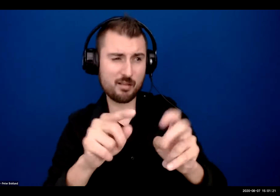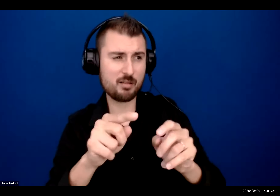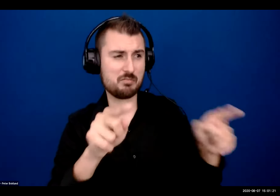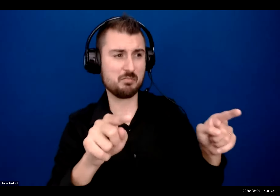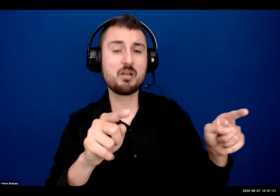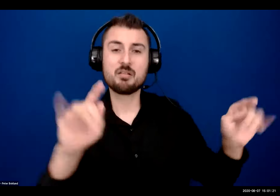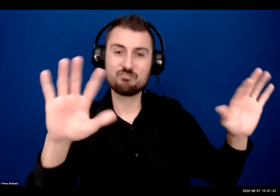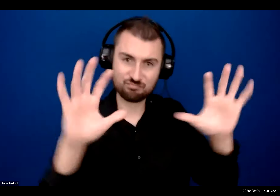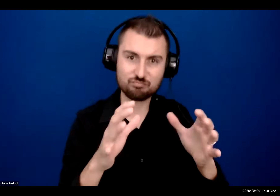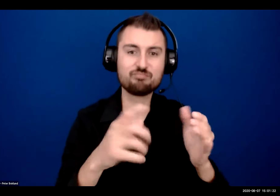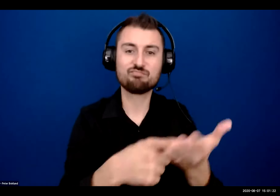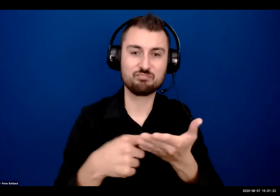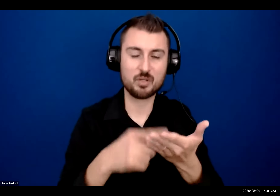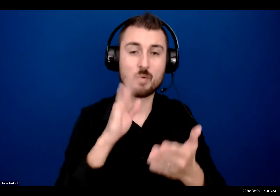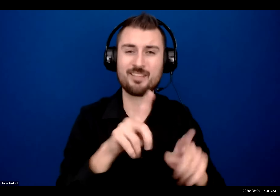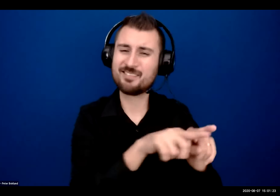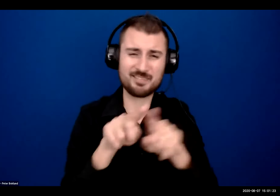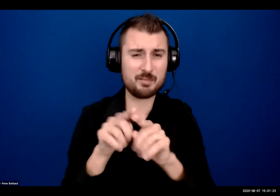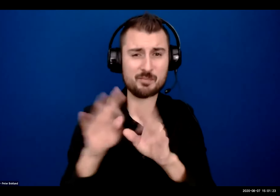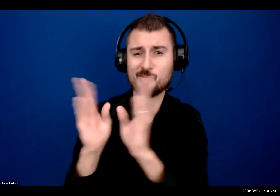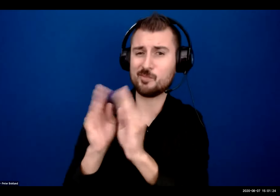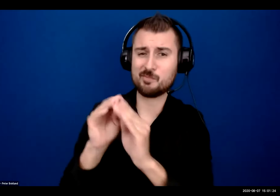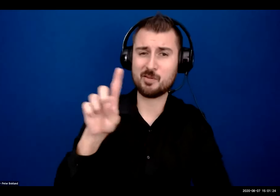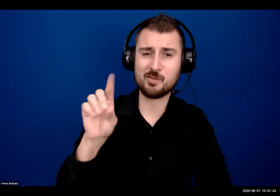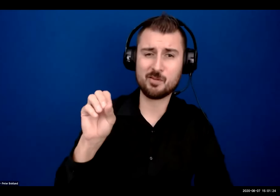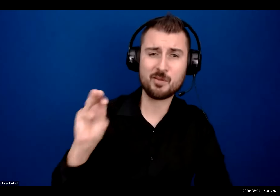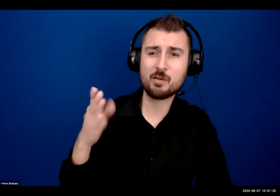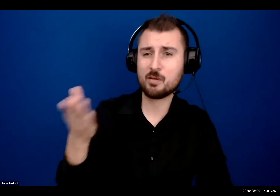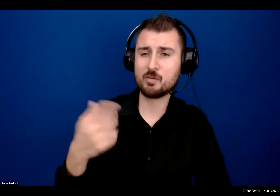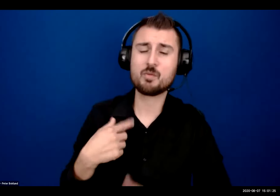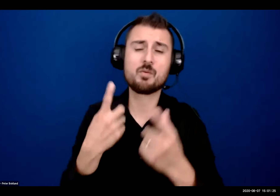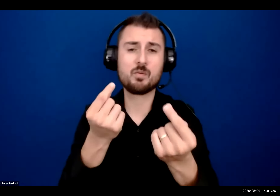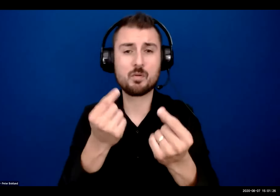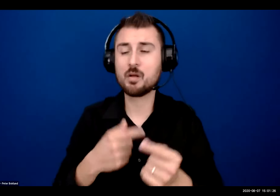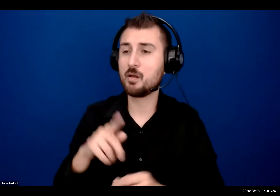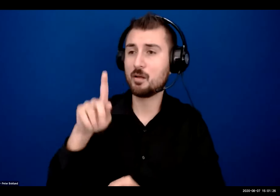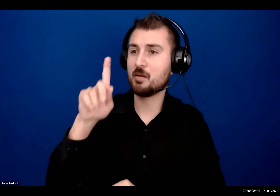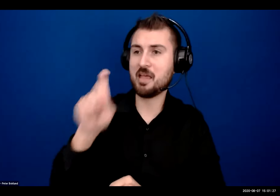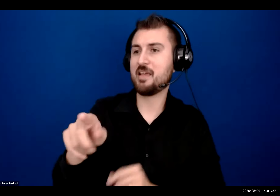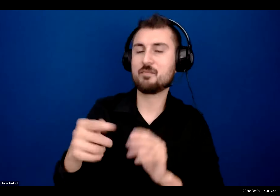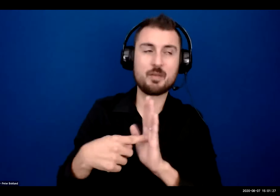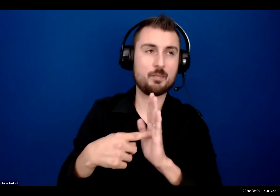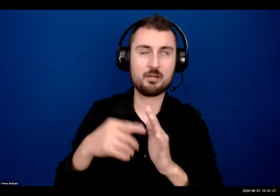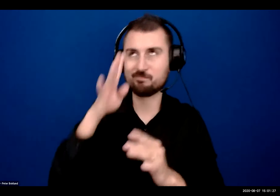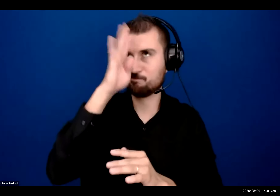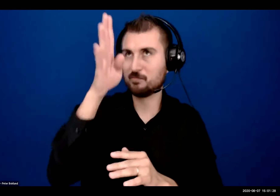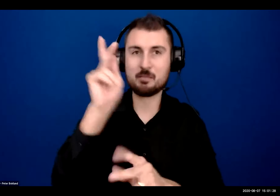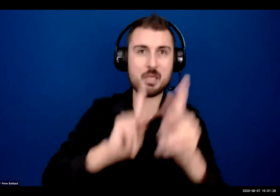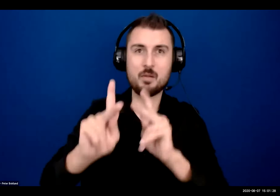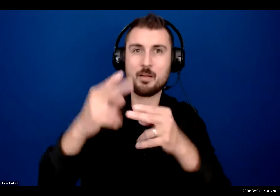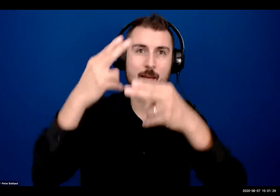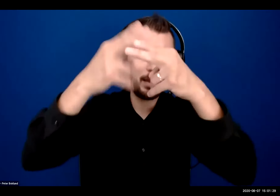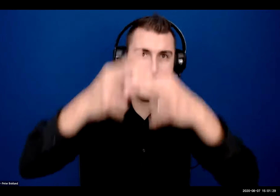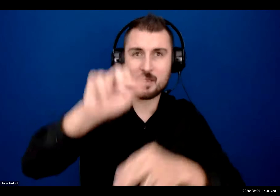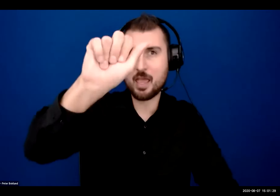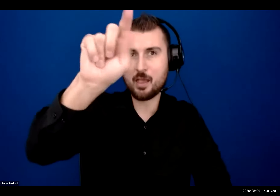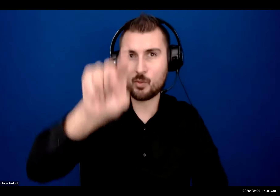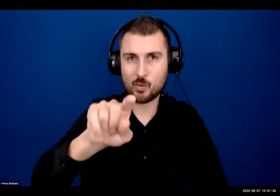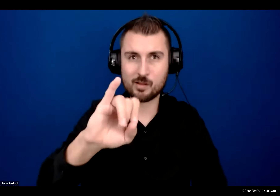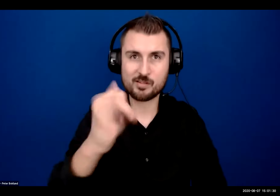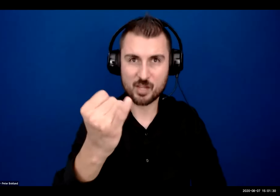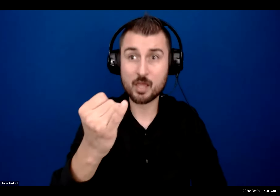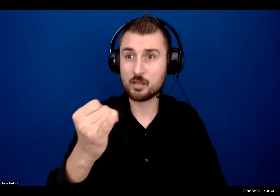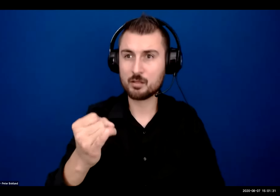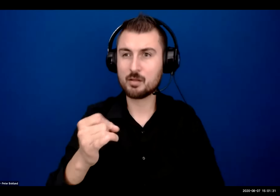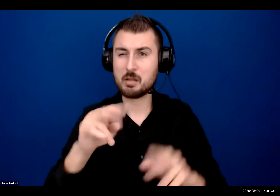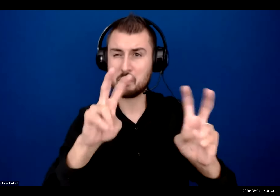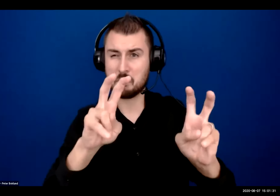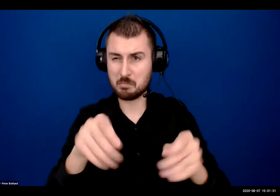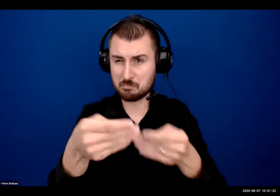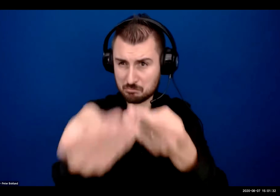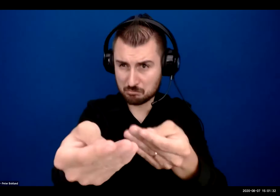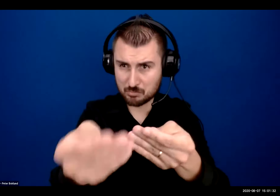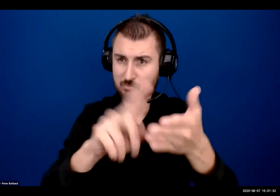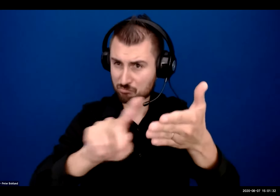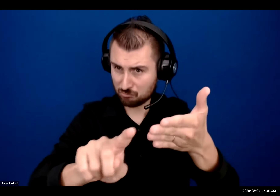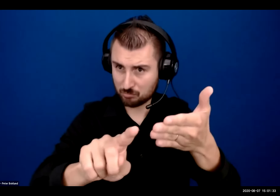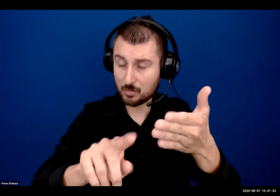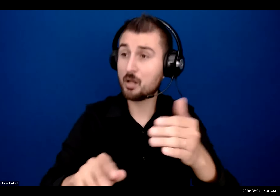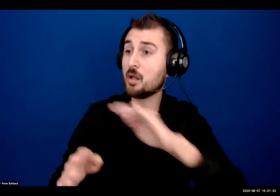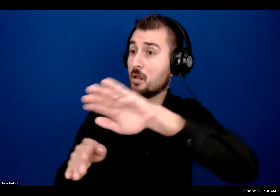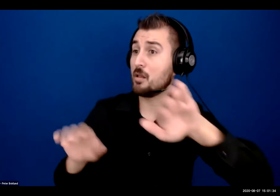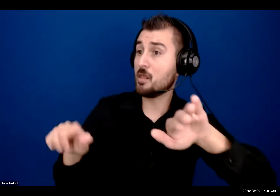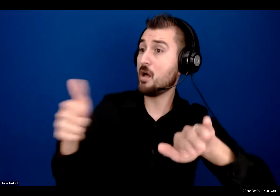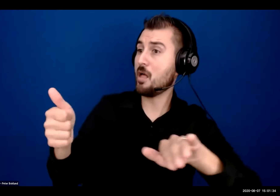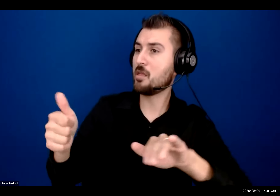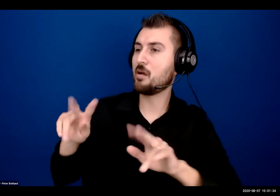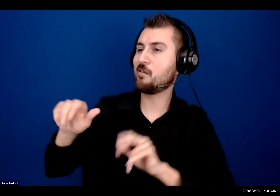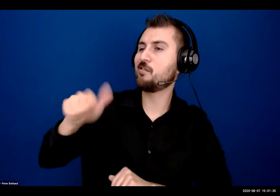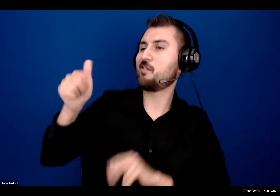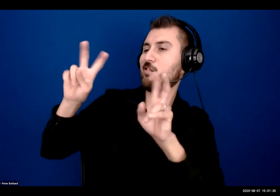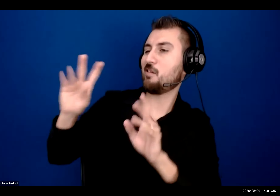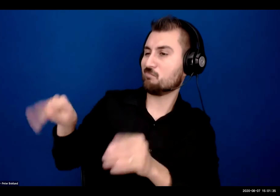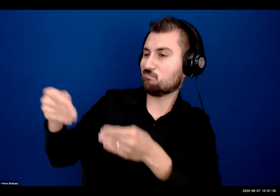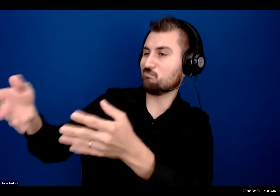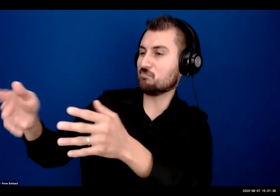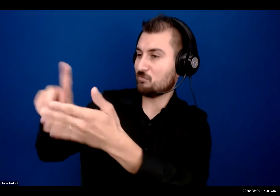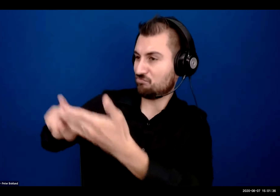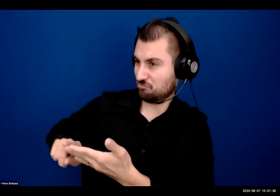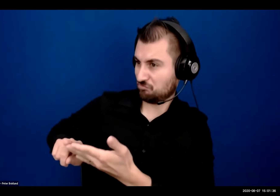And sometimes I'll give half the students one half of the classroom a different thing to research than the other half and we talk about it.